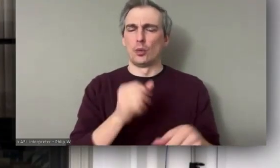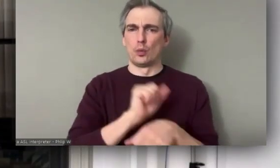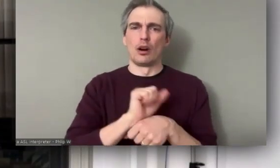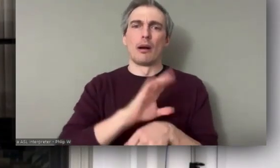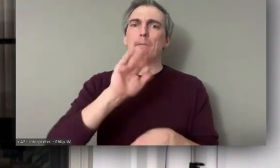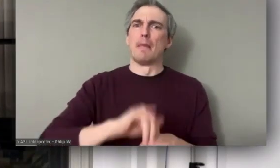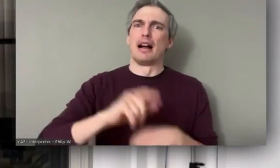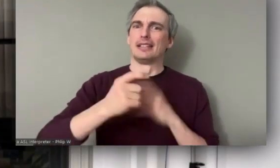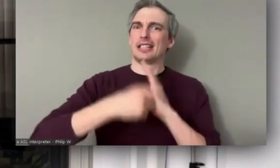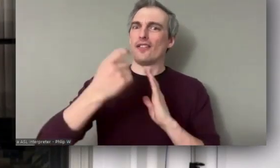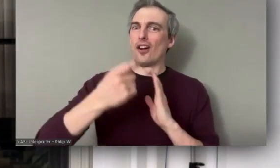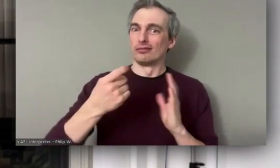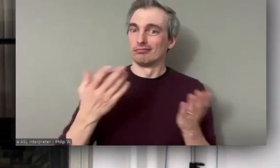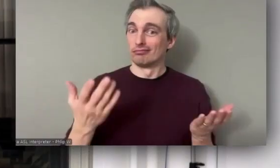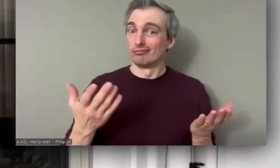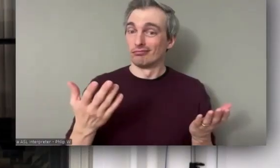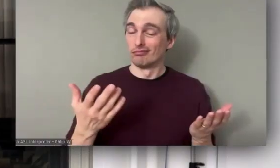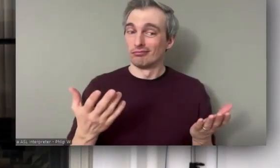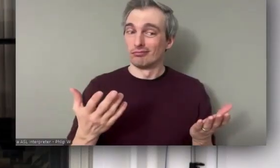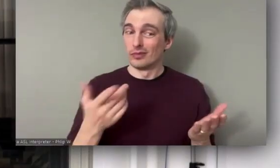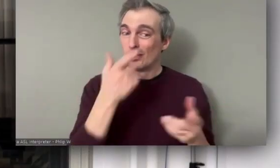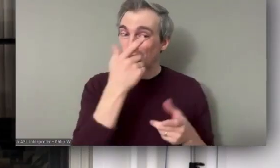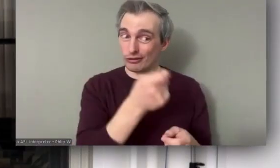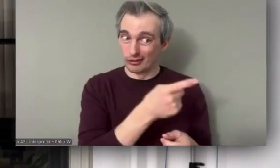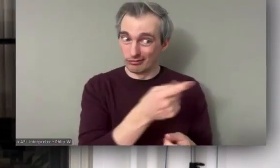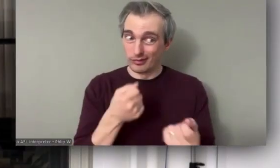Supporting mobile had a positive effect in that case.